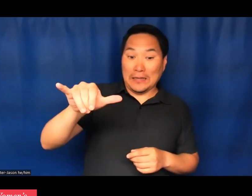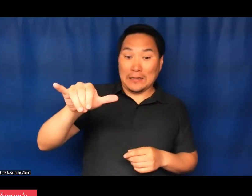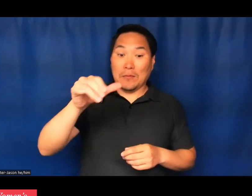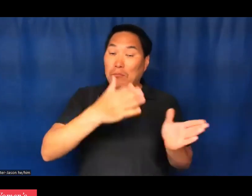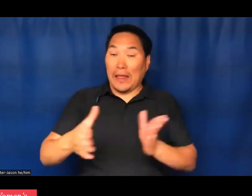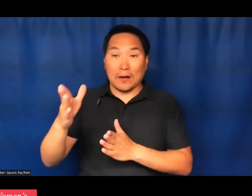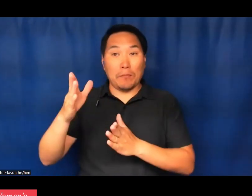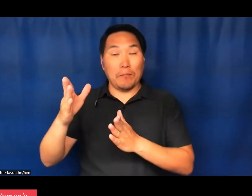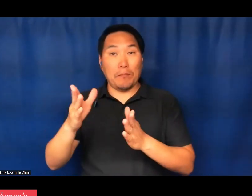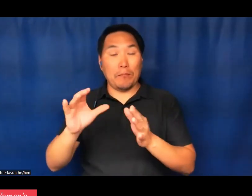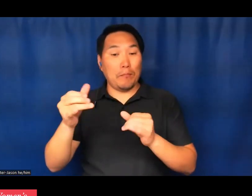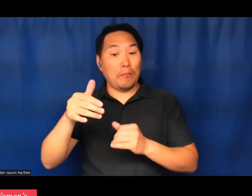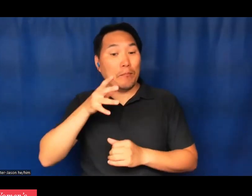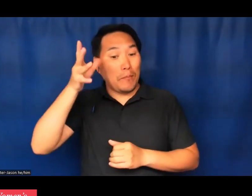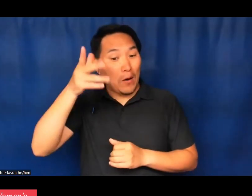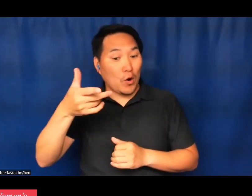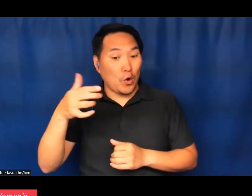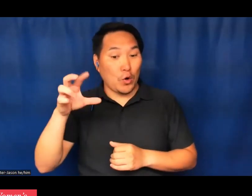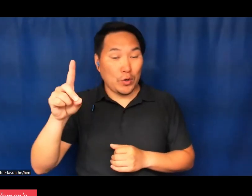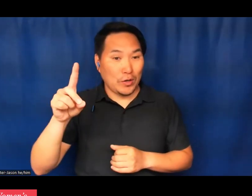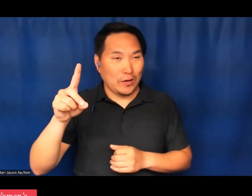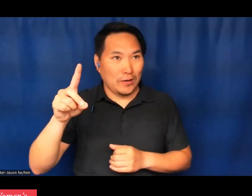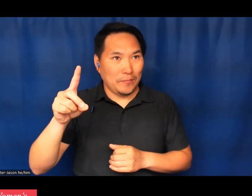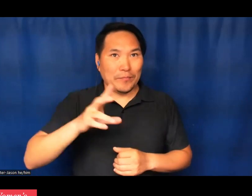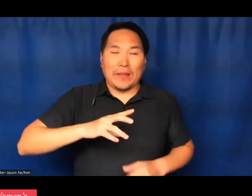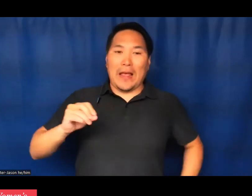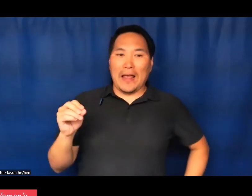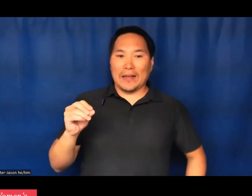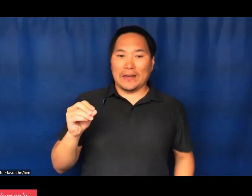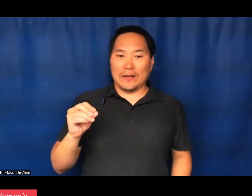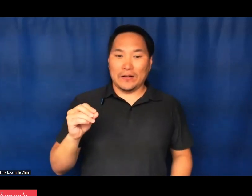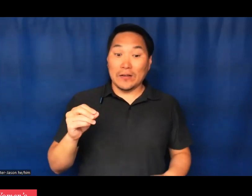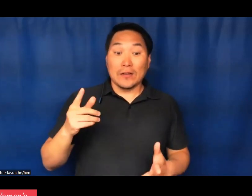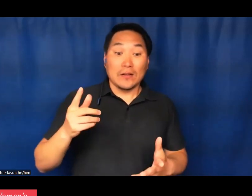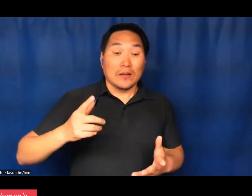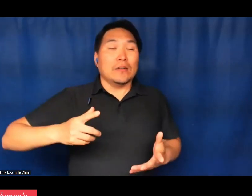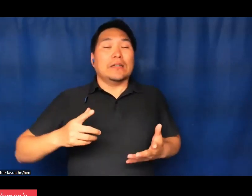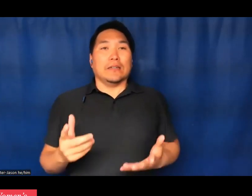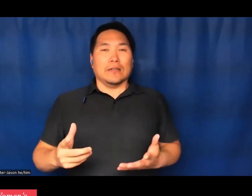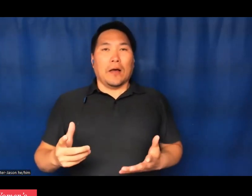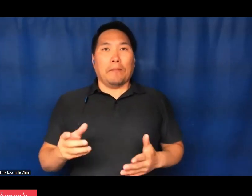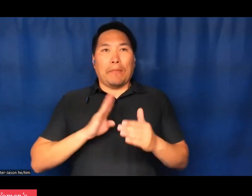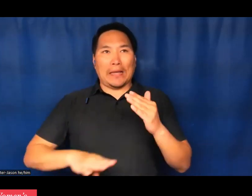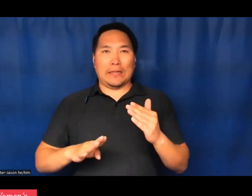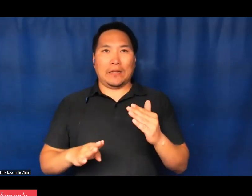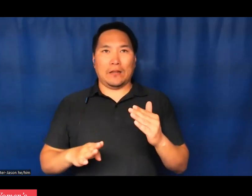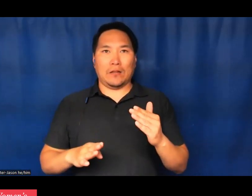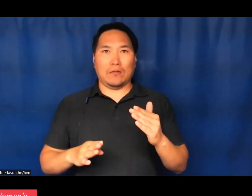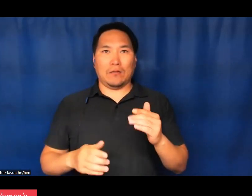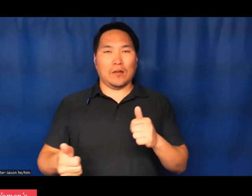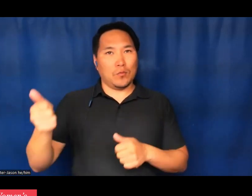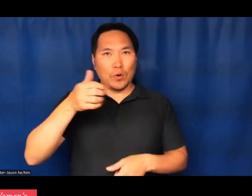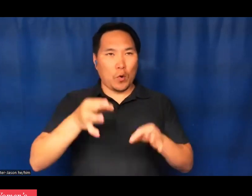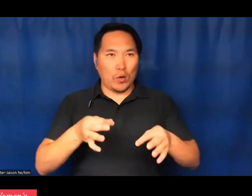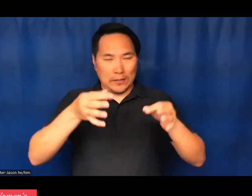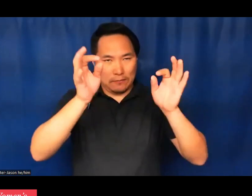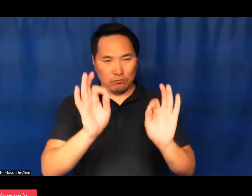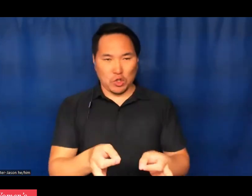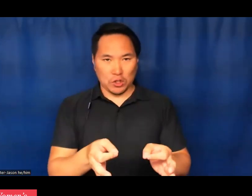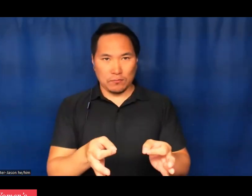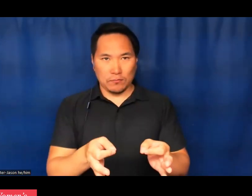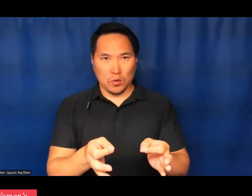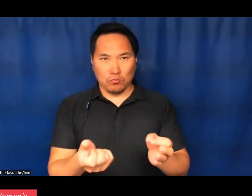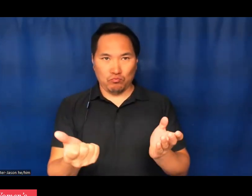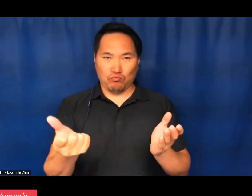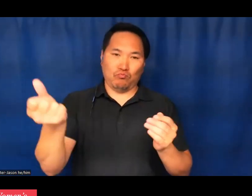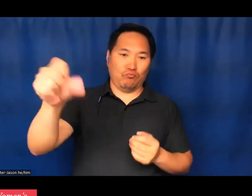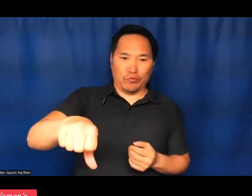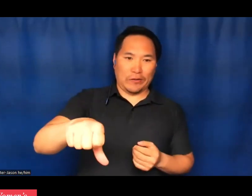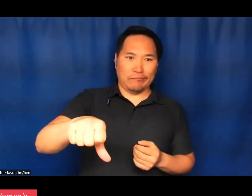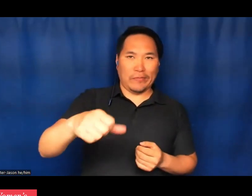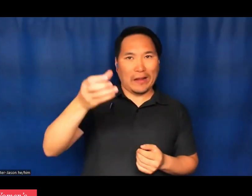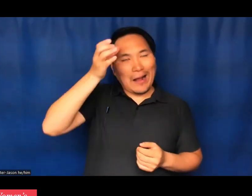although tinkering with the standards of review.Basically, the Court in this decision rejected the notion